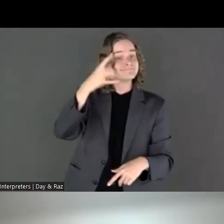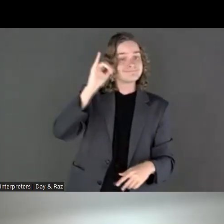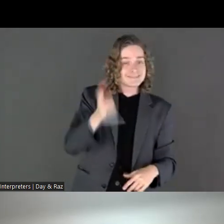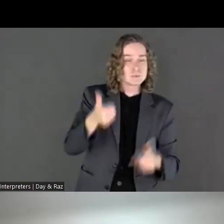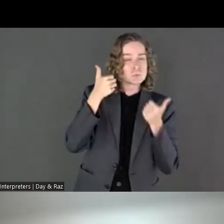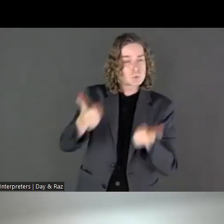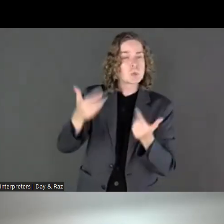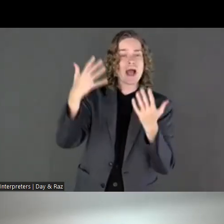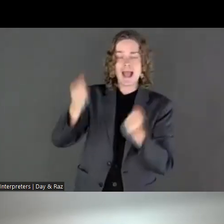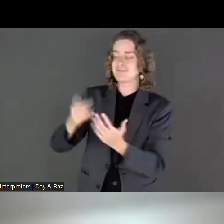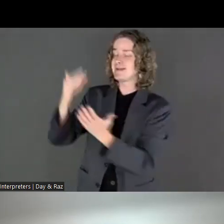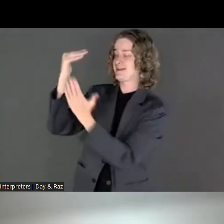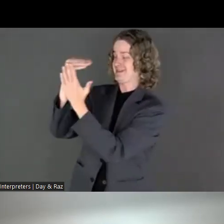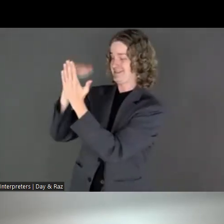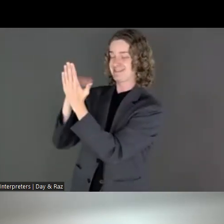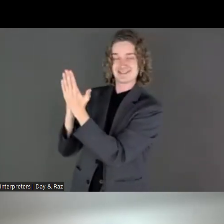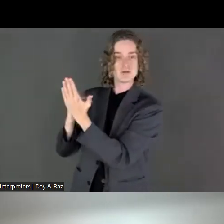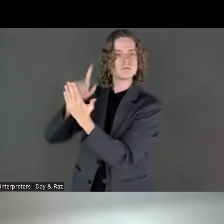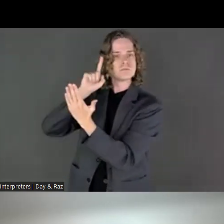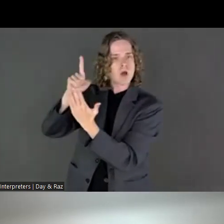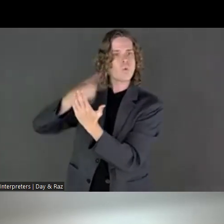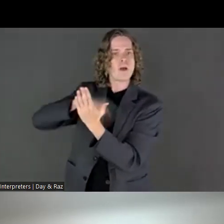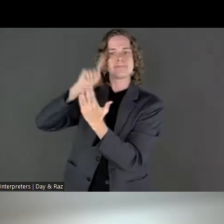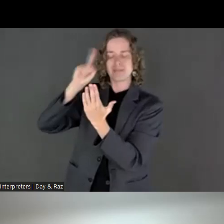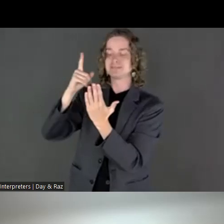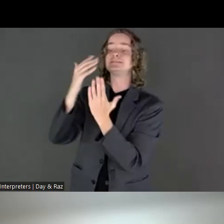including local authorities, tech up leadership have coordination mechanism.